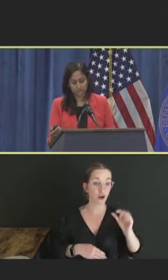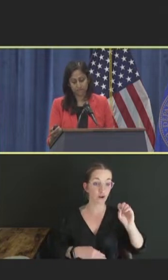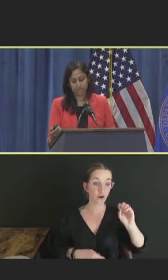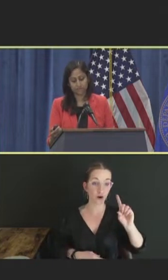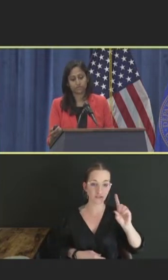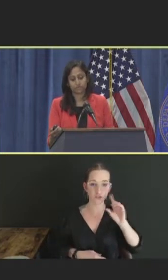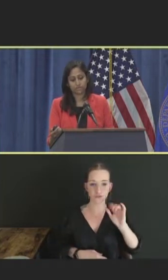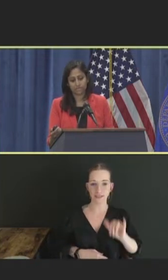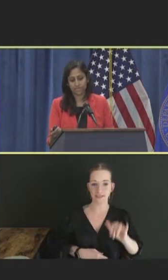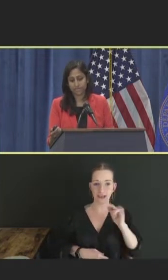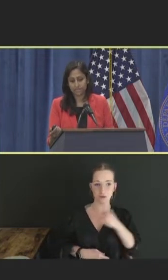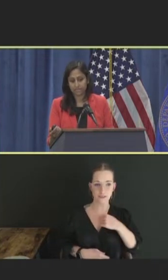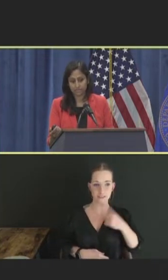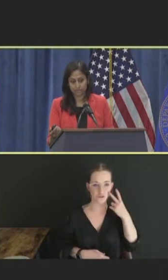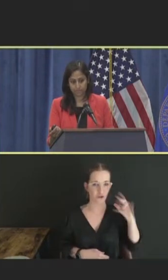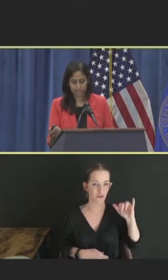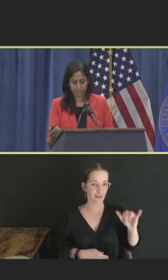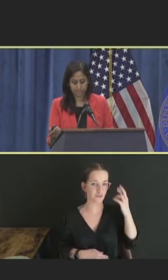and then also in the declines in life expectancy.